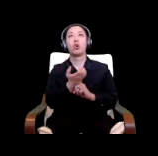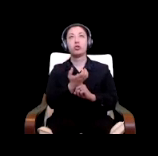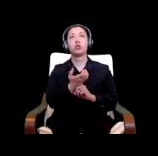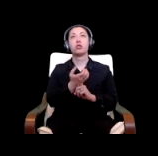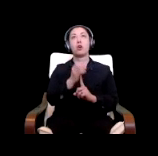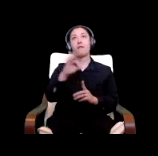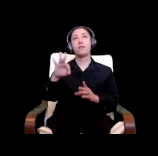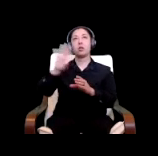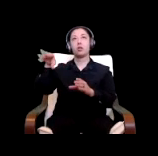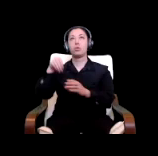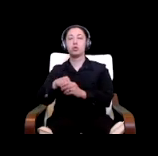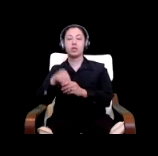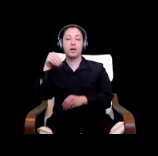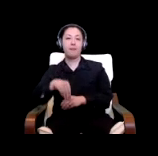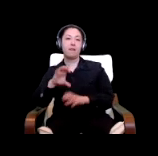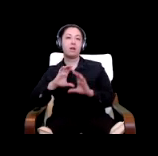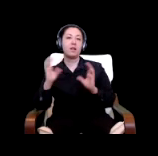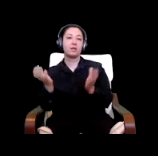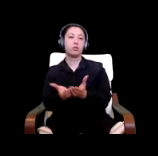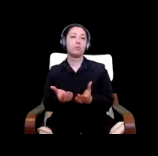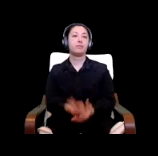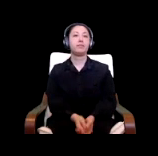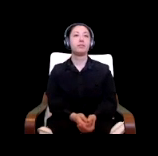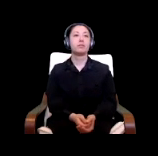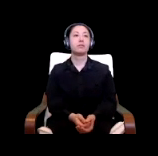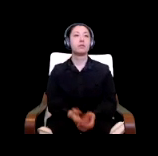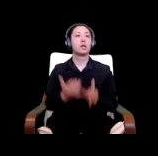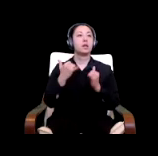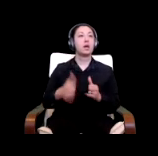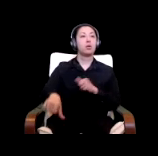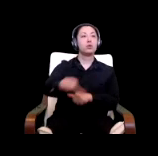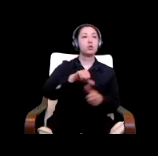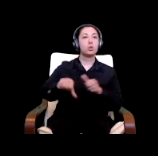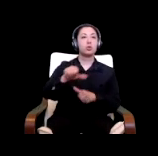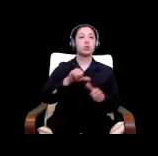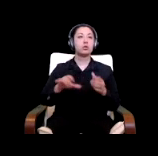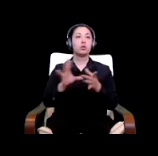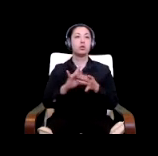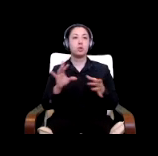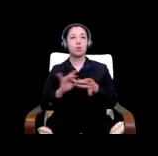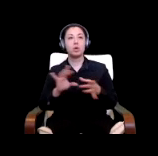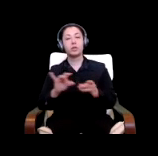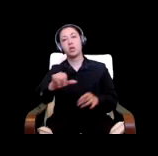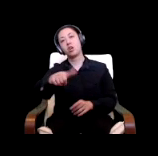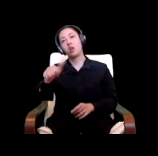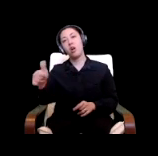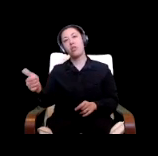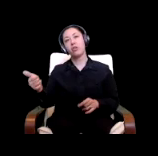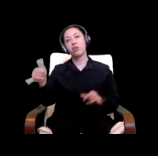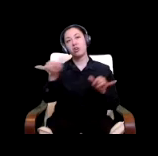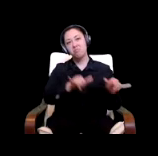Social stories are another strategy commonly used with kids with CHARGE. A social story